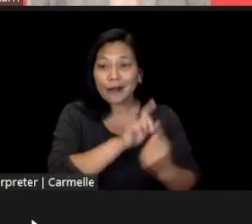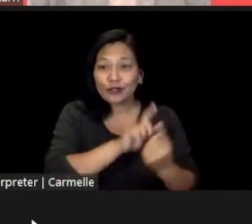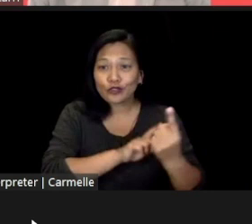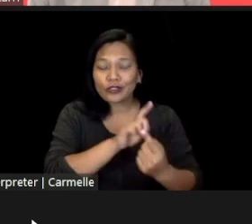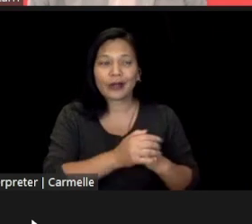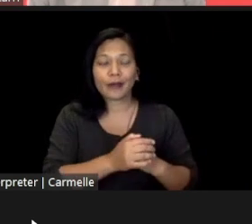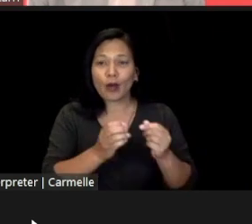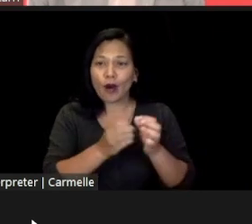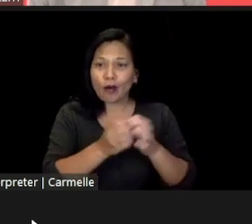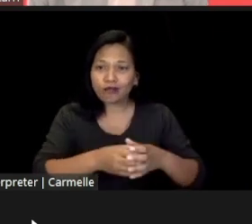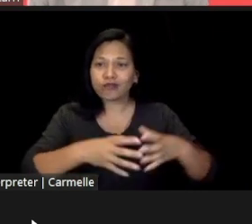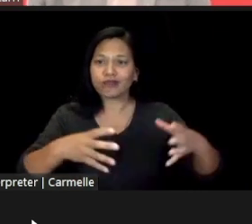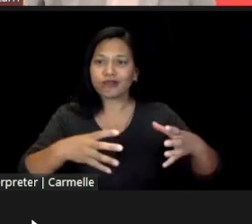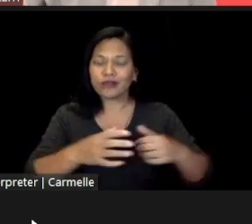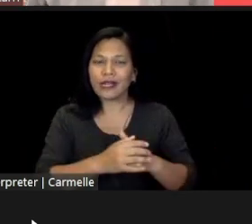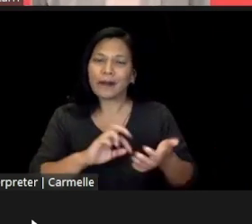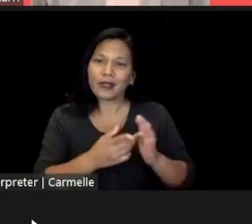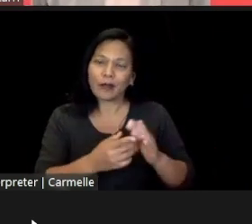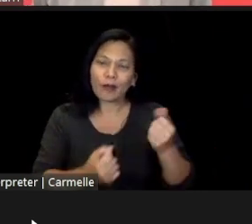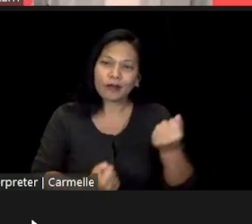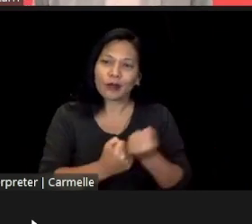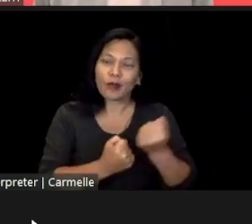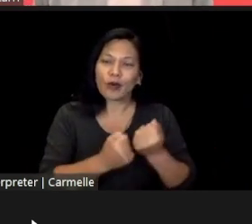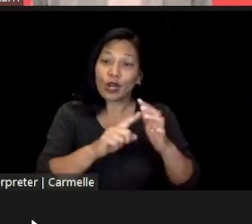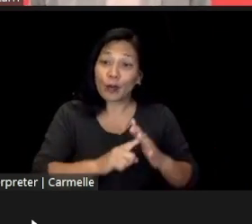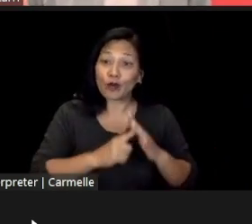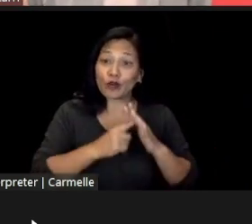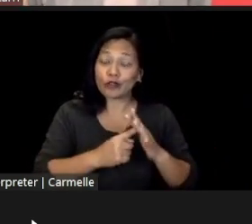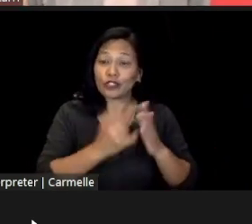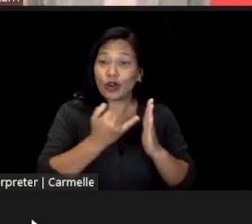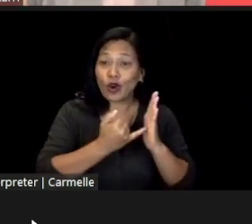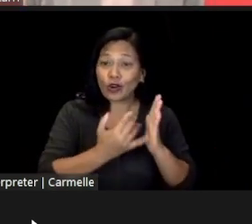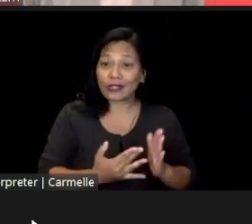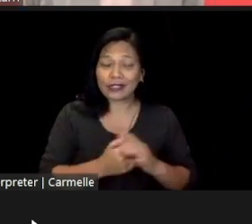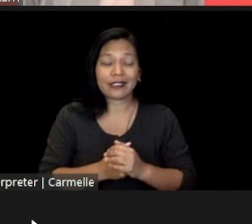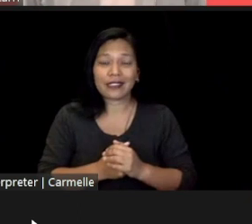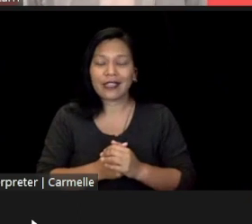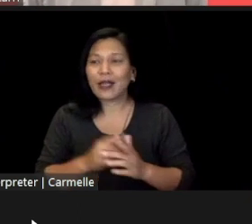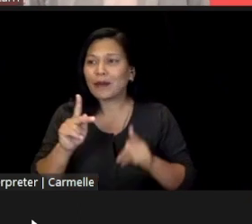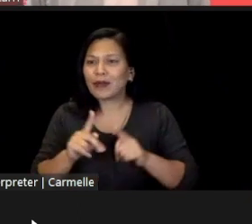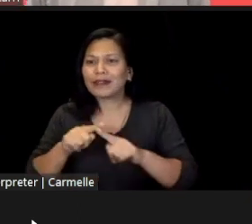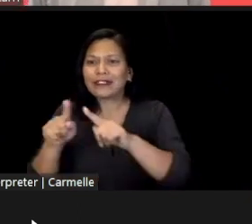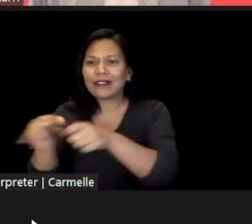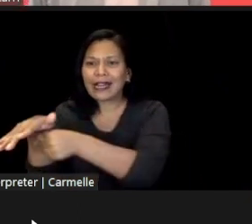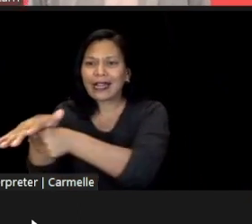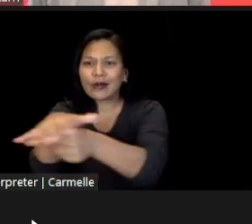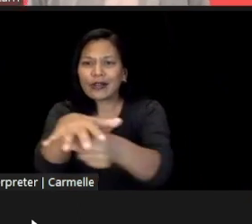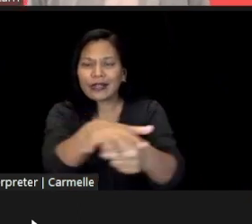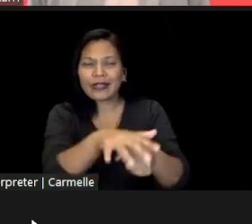for emerging artists, people in the regions, equity seeking groups.